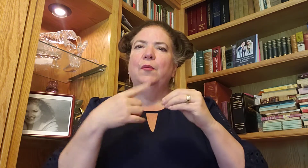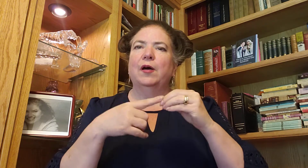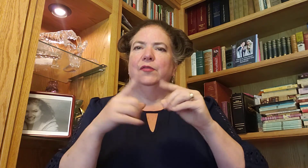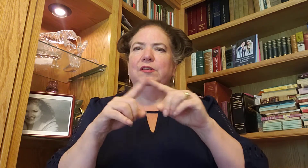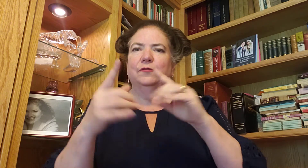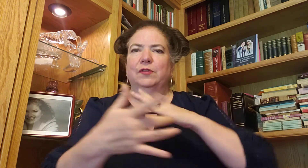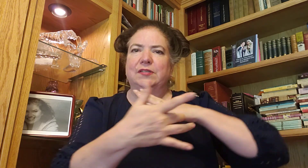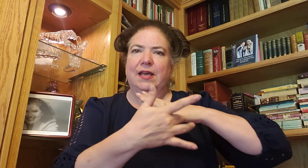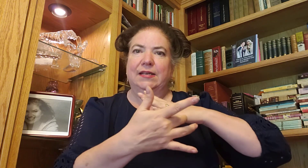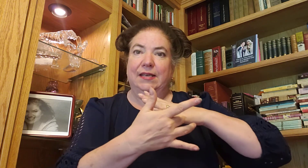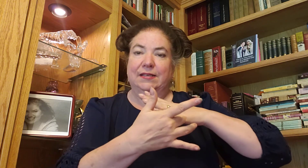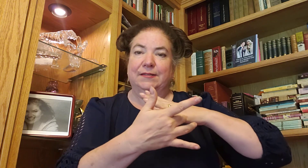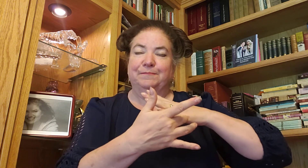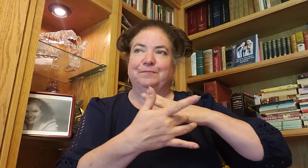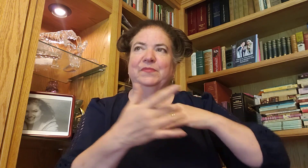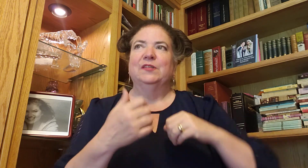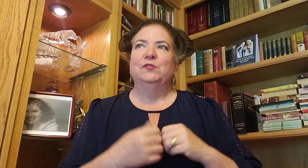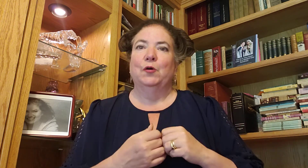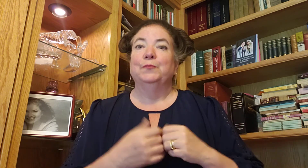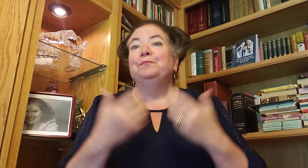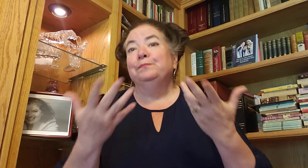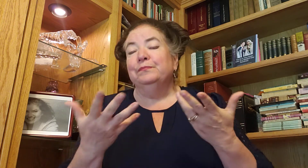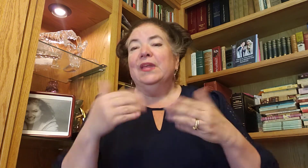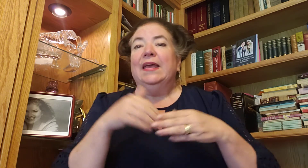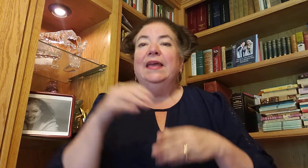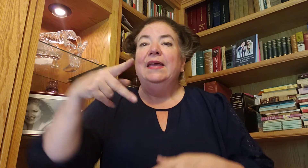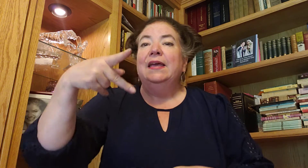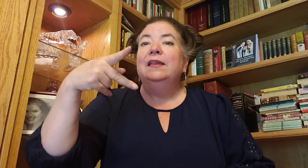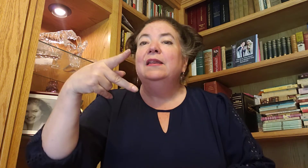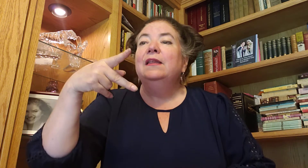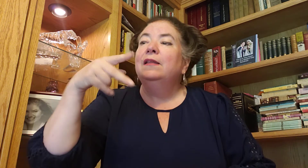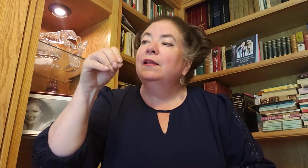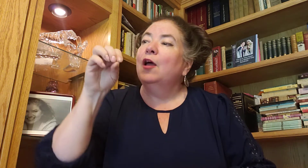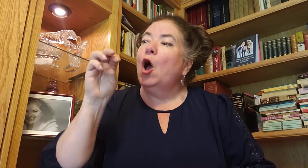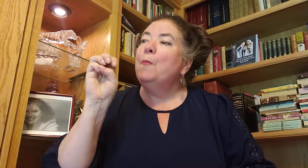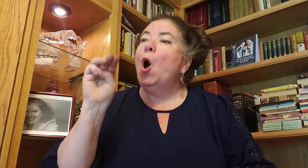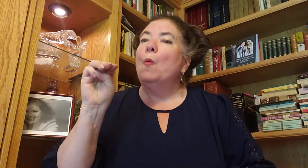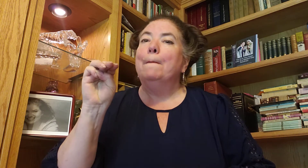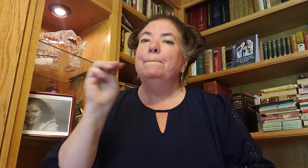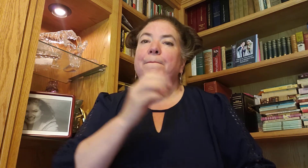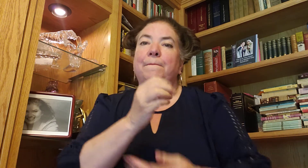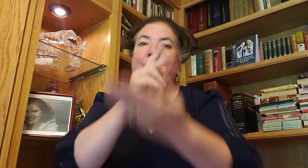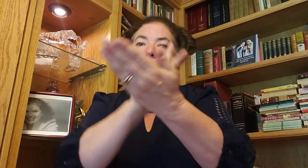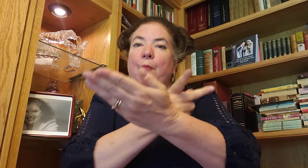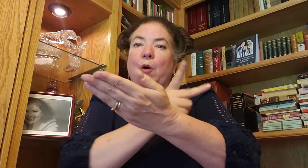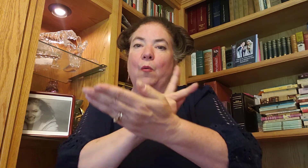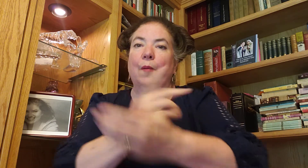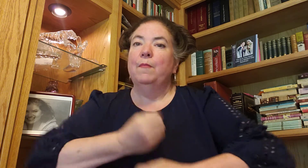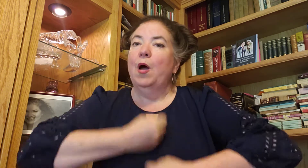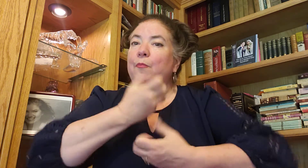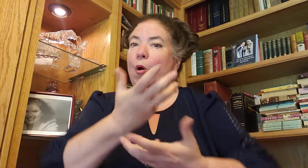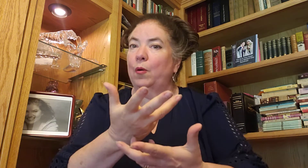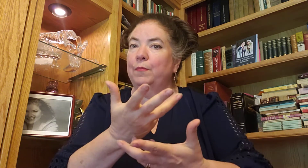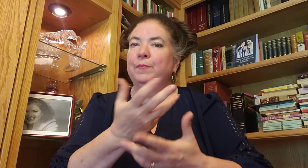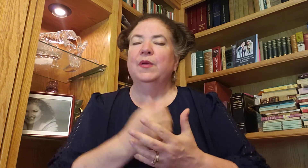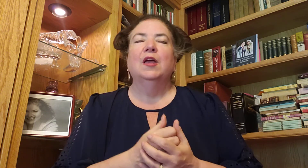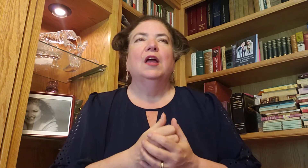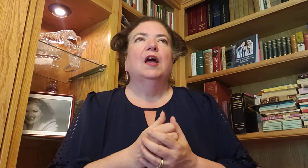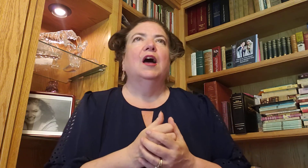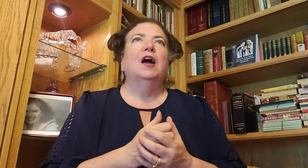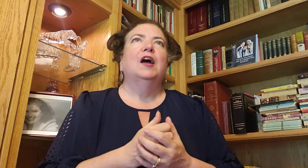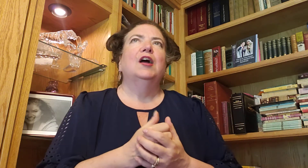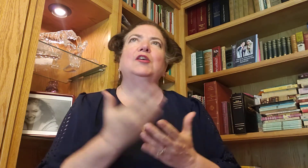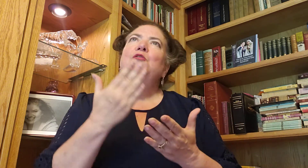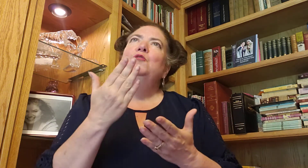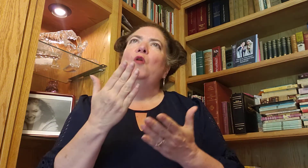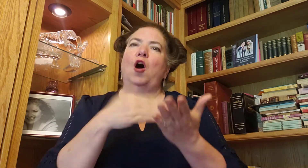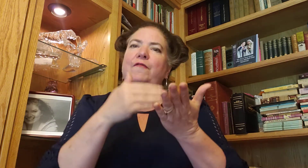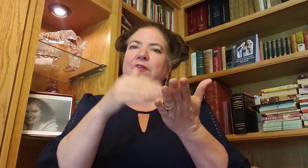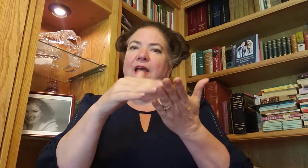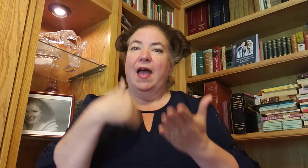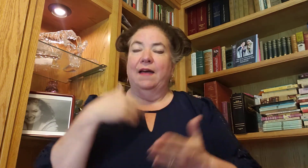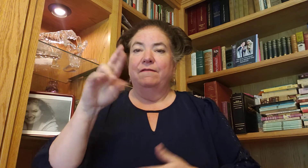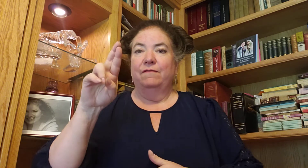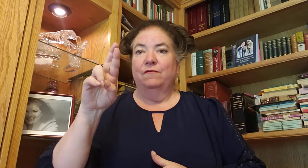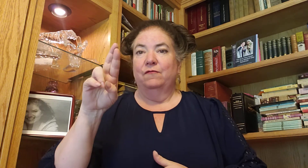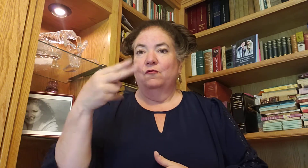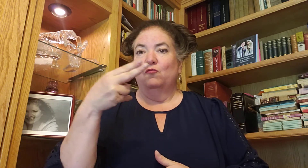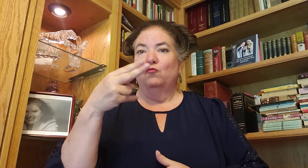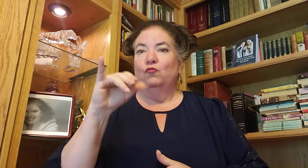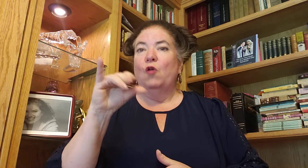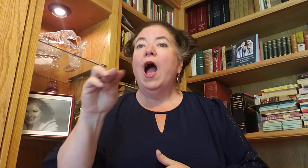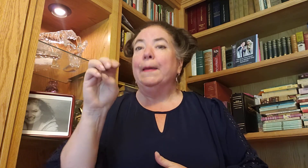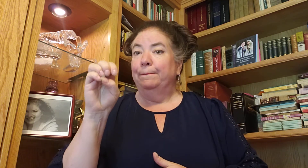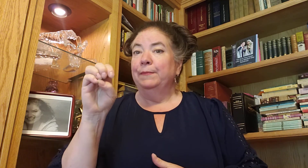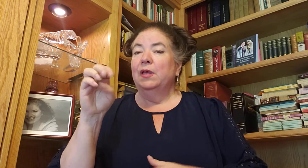the different techniques. So, in a poem, a poem, a poem, you often have rhyme. In